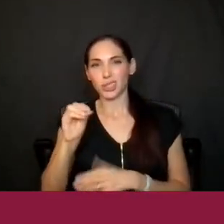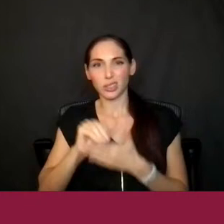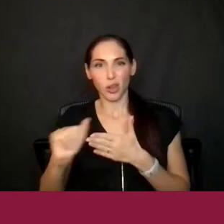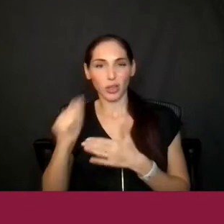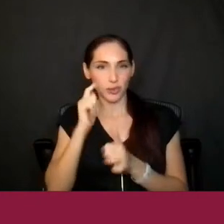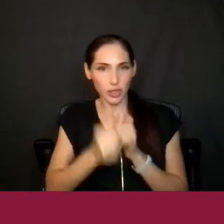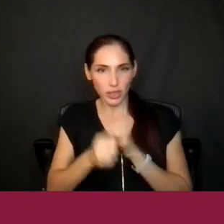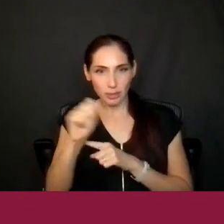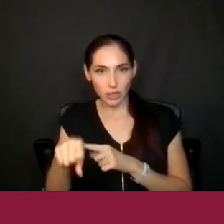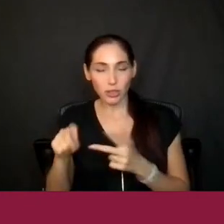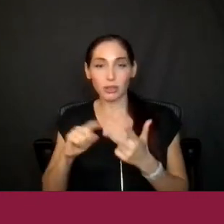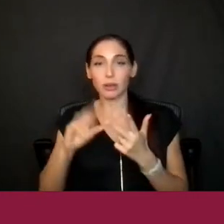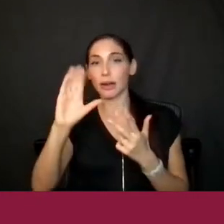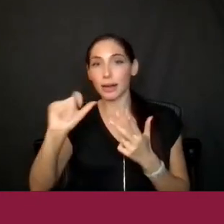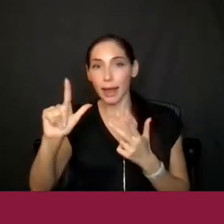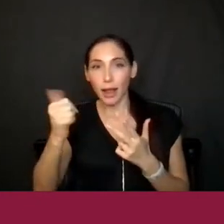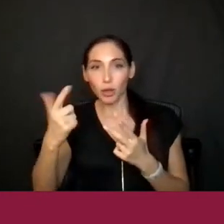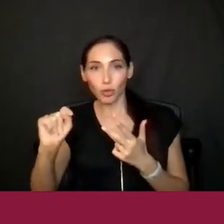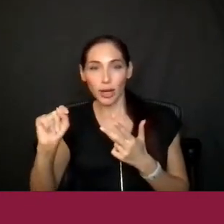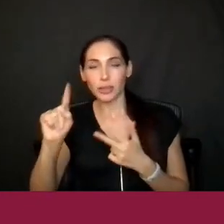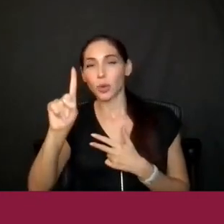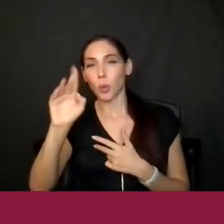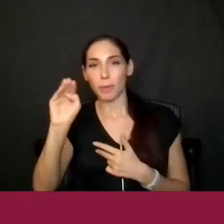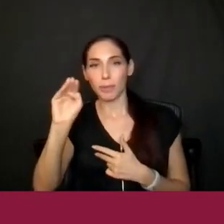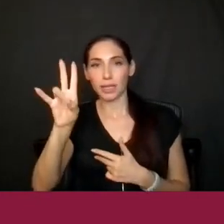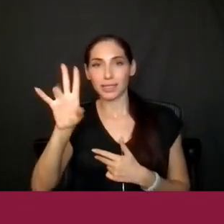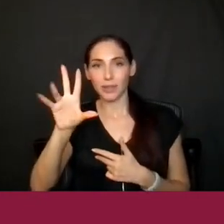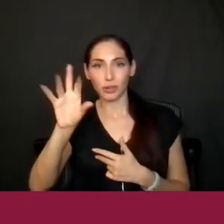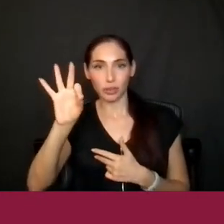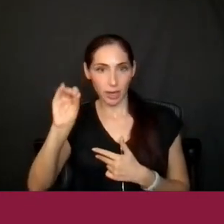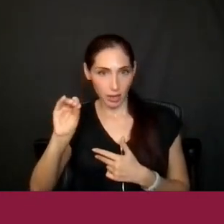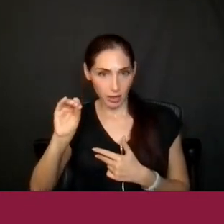Our Cal Grant, which is about $1,790,267.